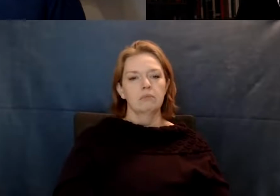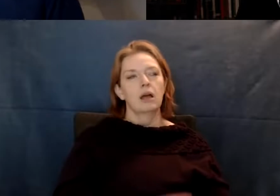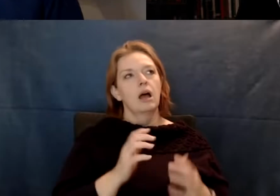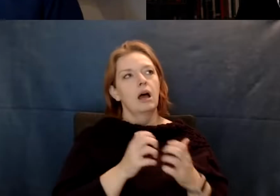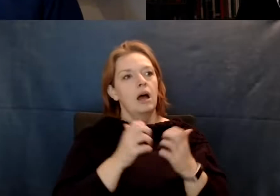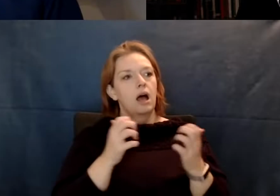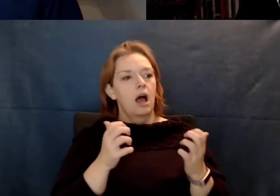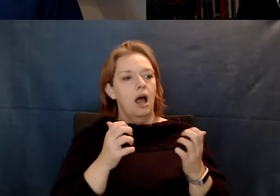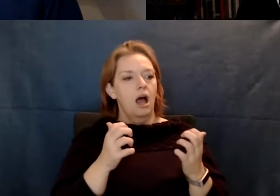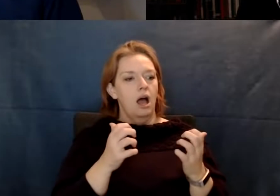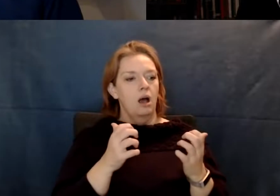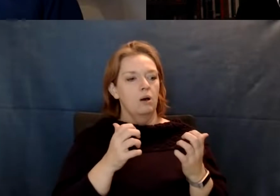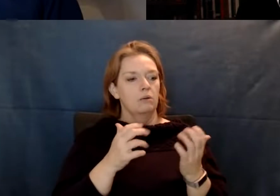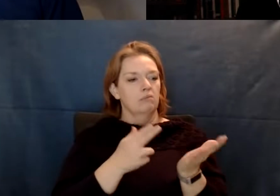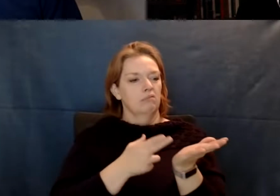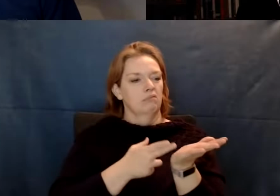place has been.